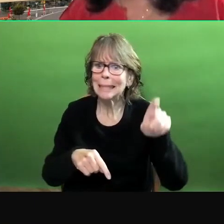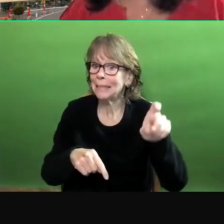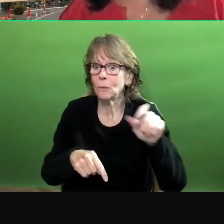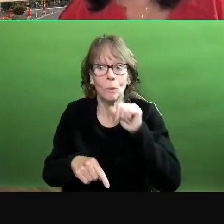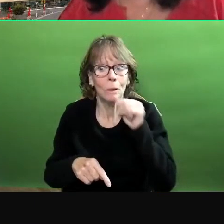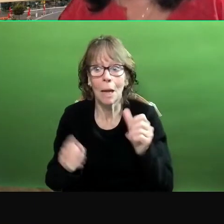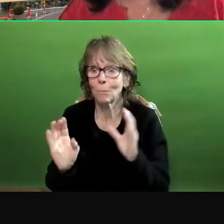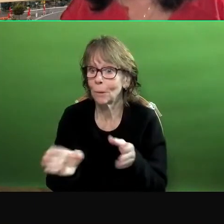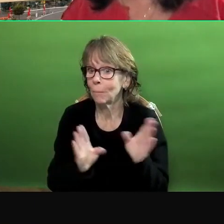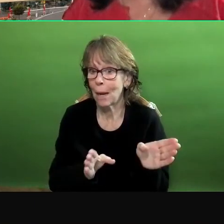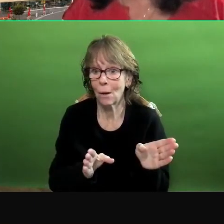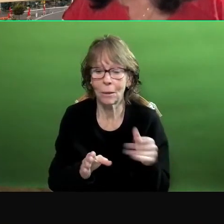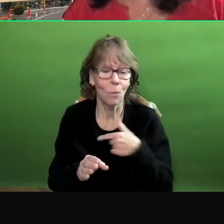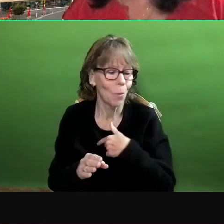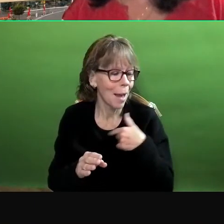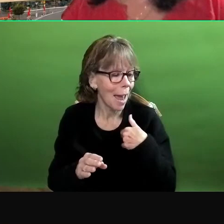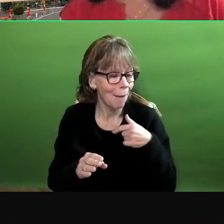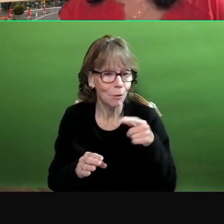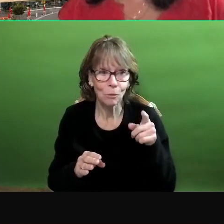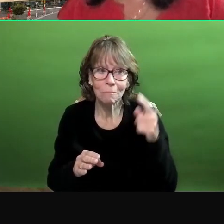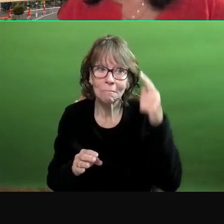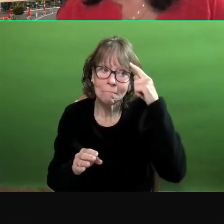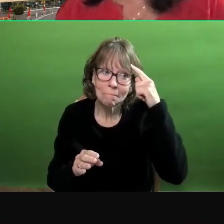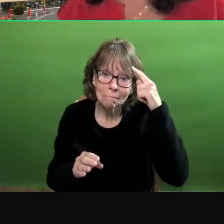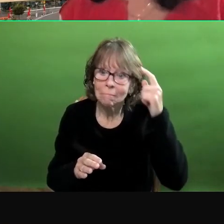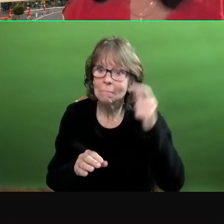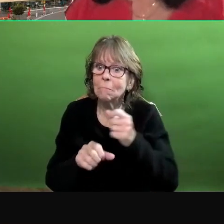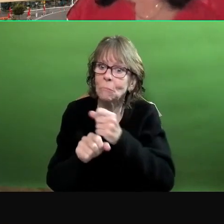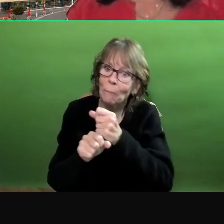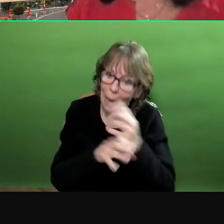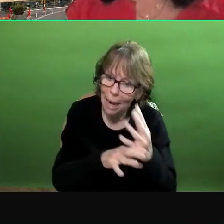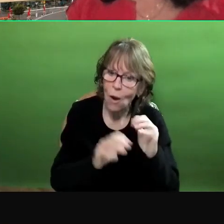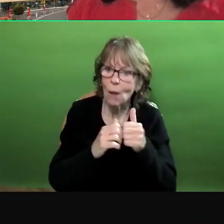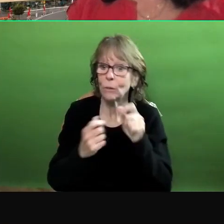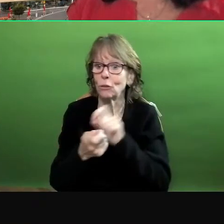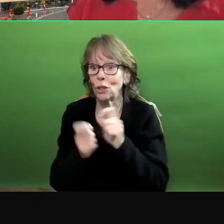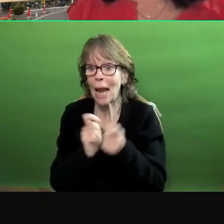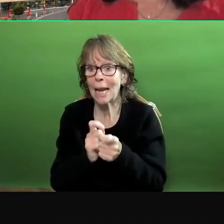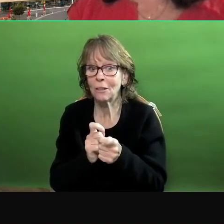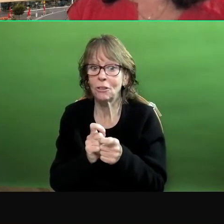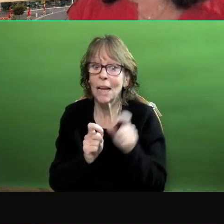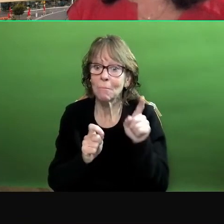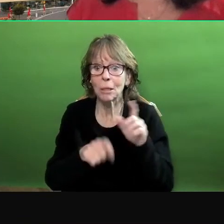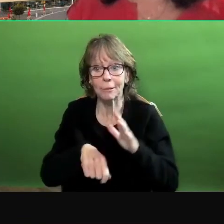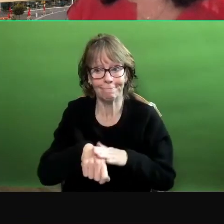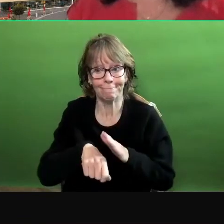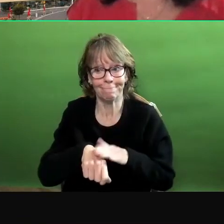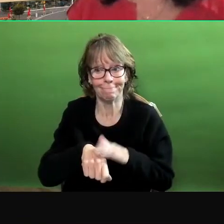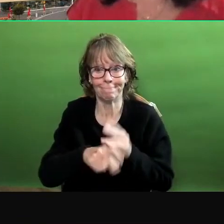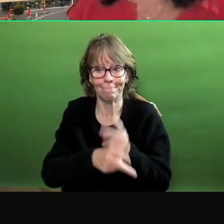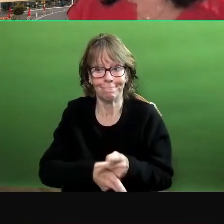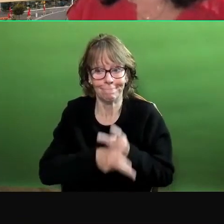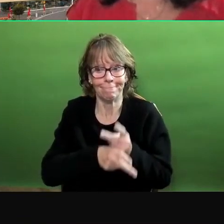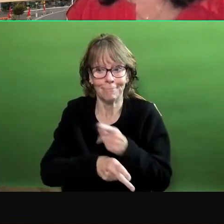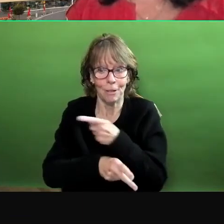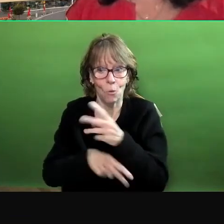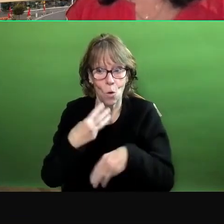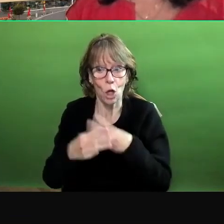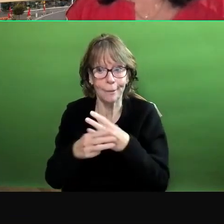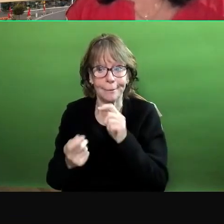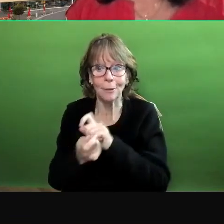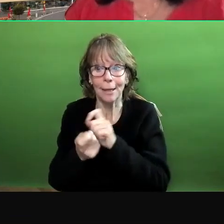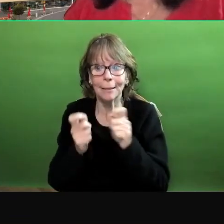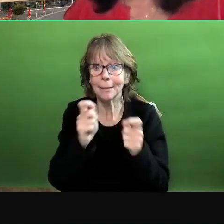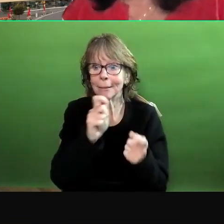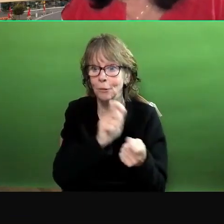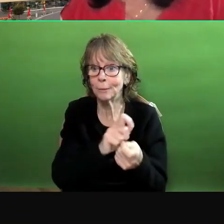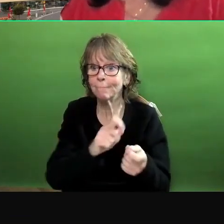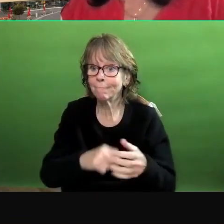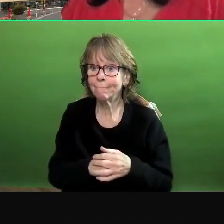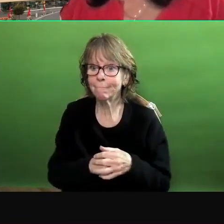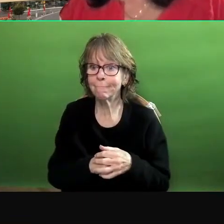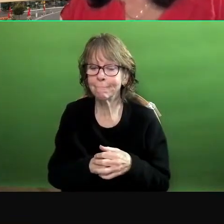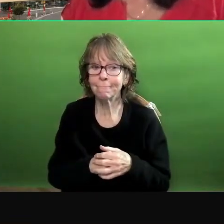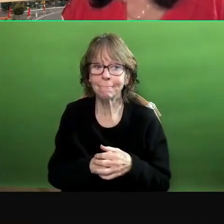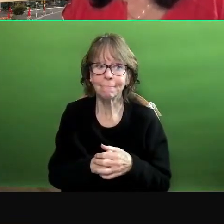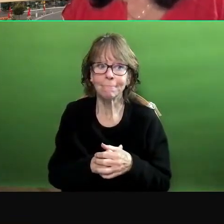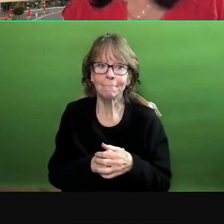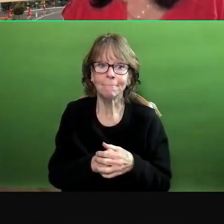to work on changing and something that should be cautionary for us as we see this world evolve.